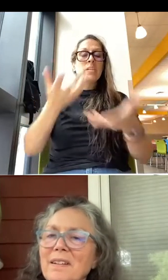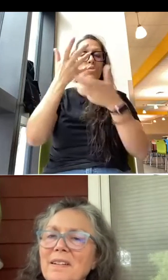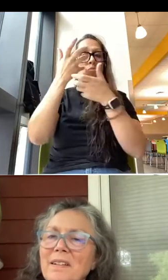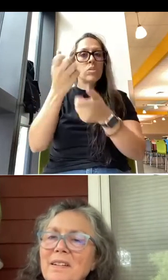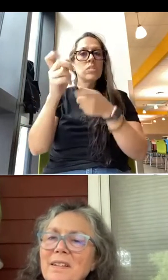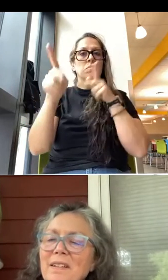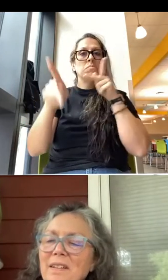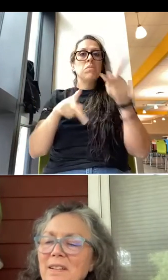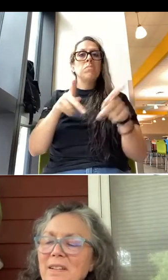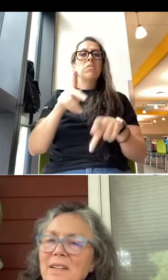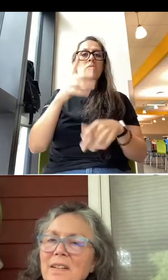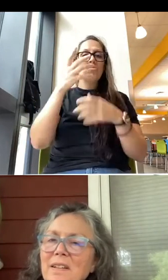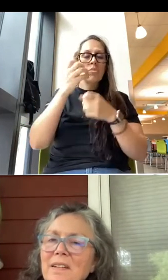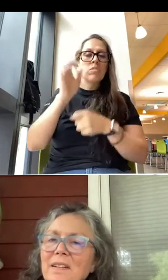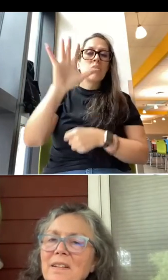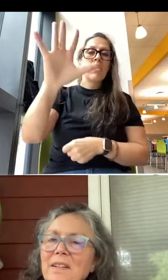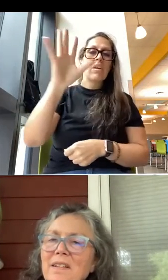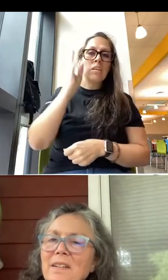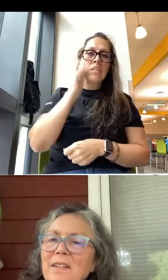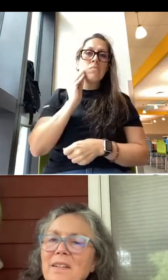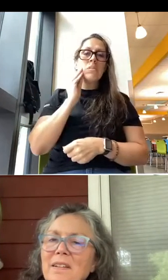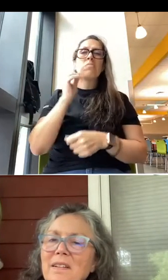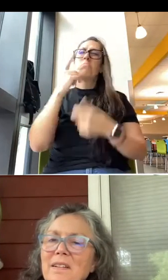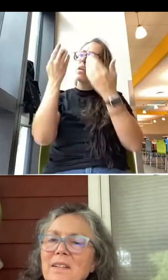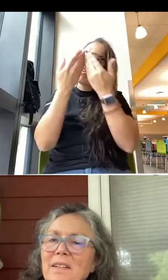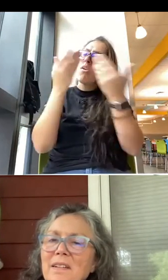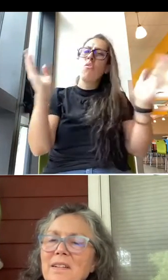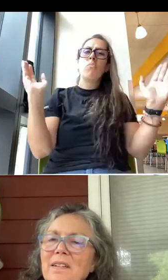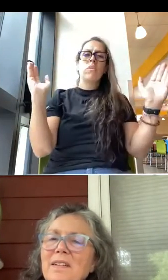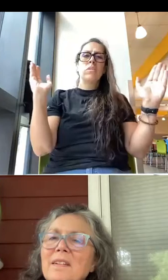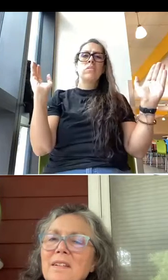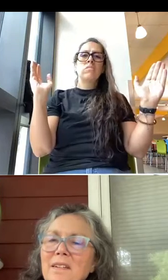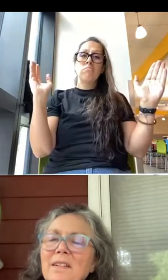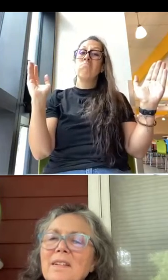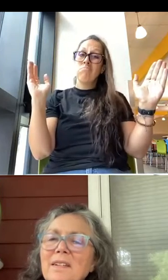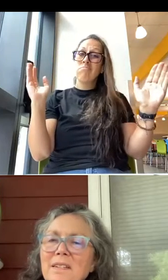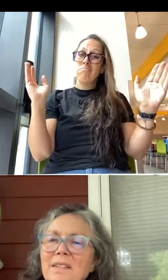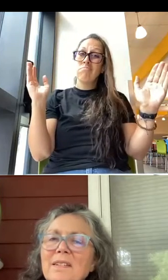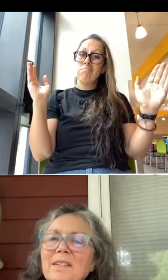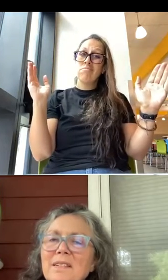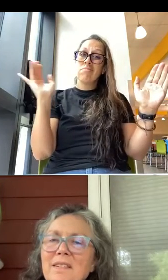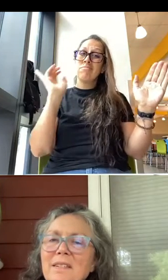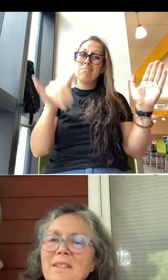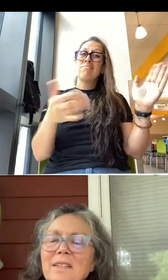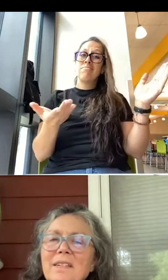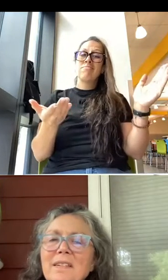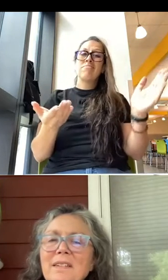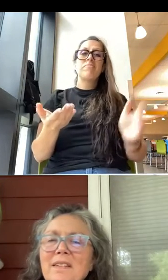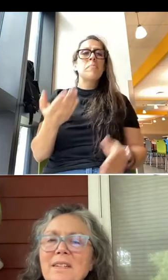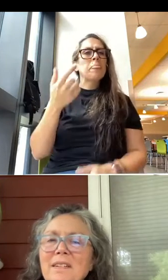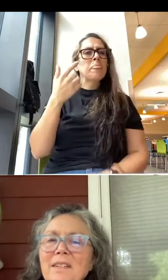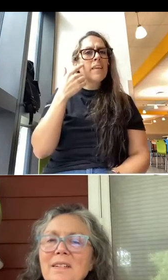and being open, and yeah, so, yeah. And I think something that, that,